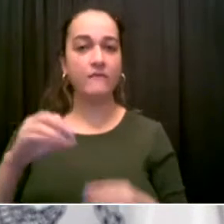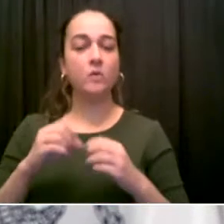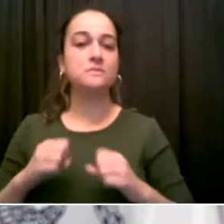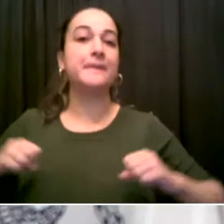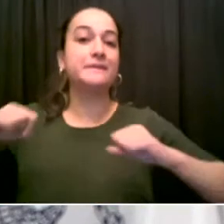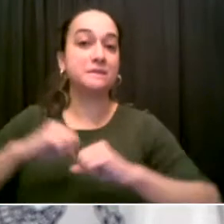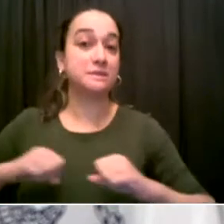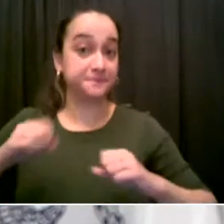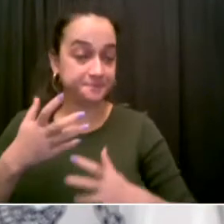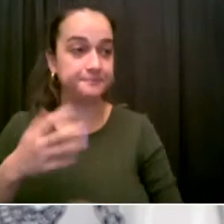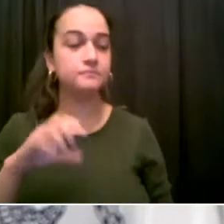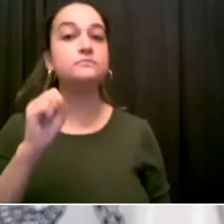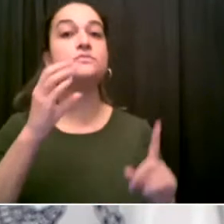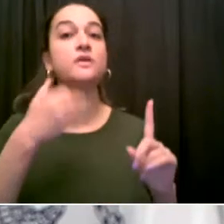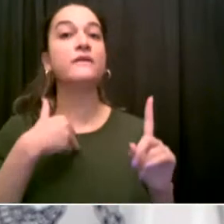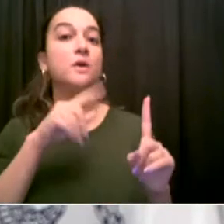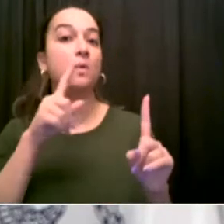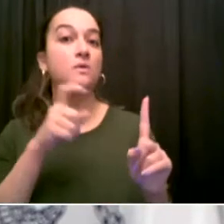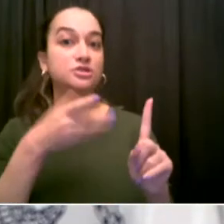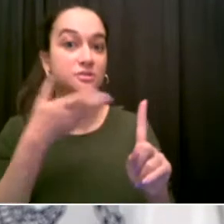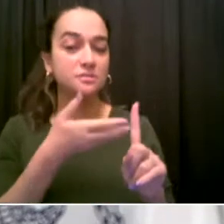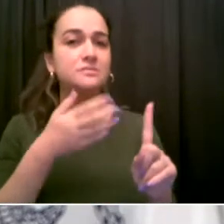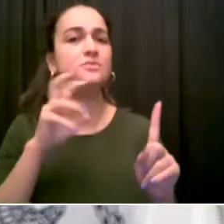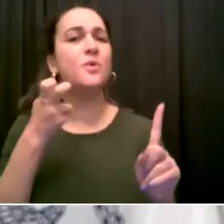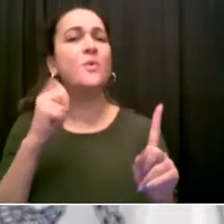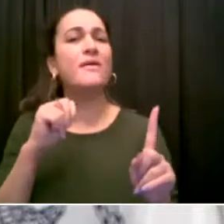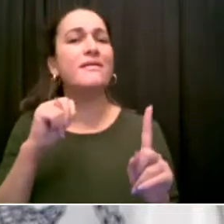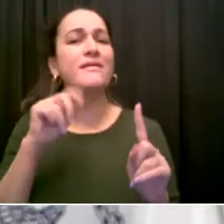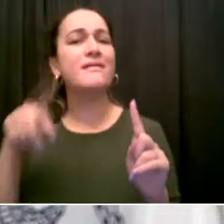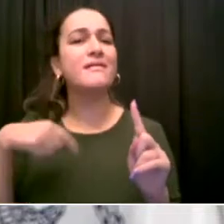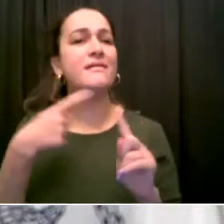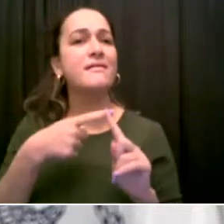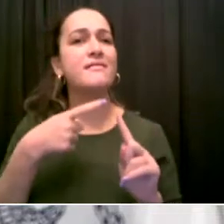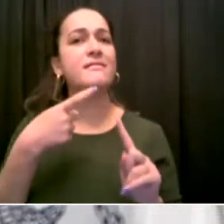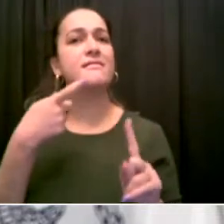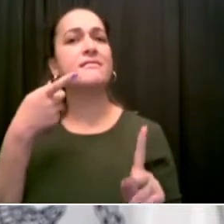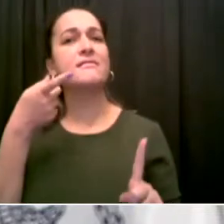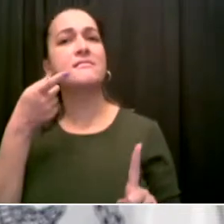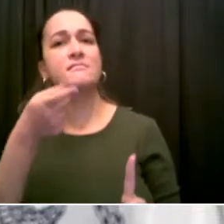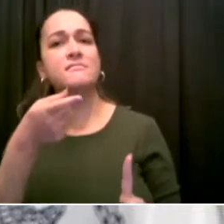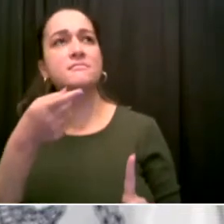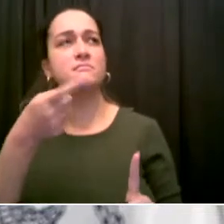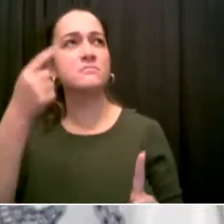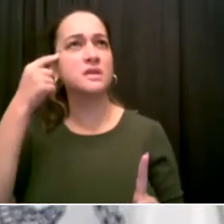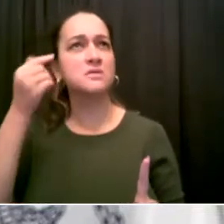ARE HEADED, ARE WE A FEW WEEKS AWAY FROM ERWHE COVID IS SO